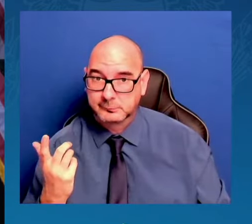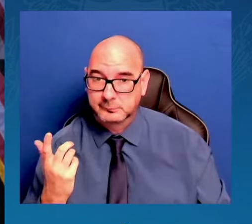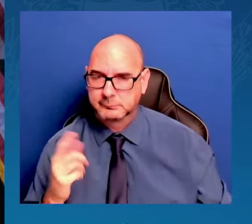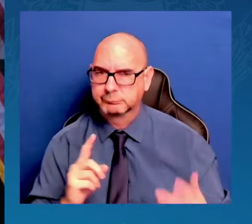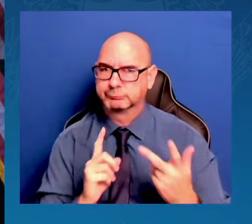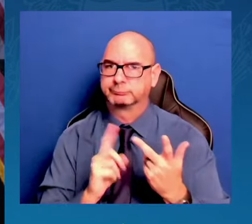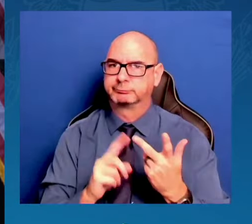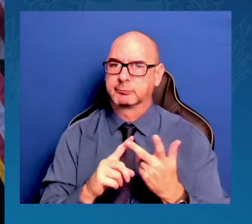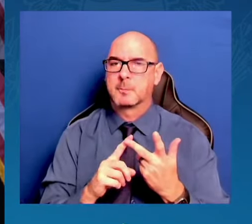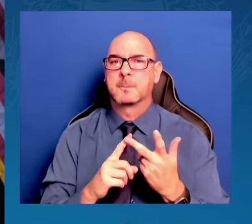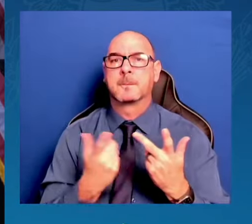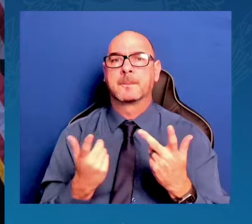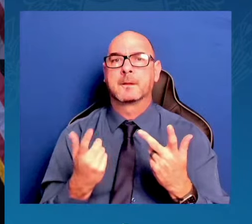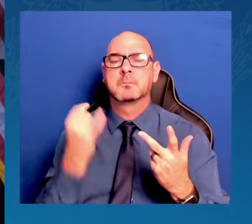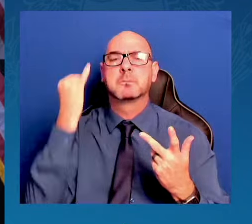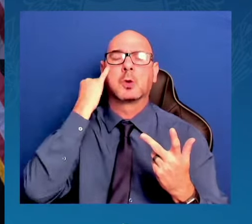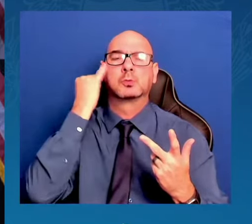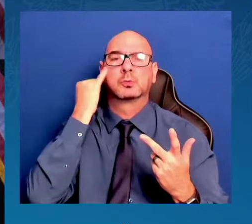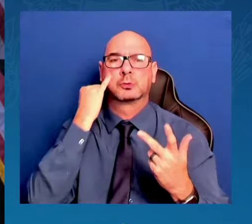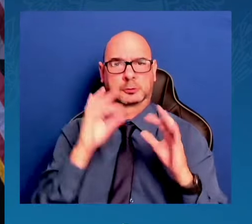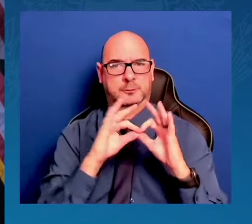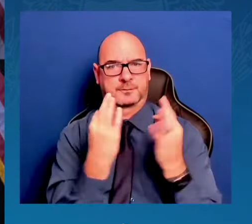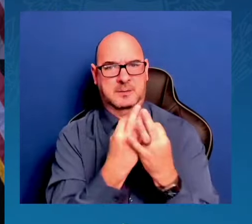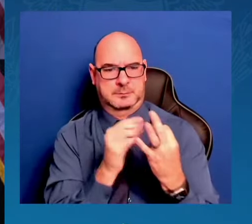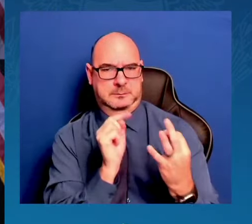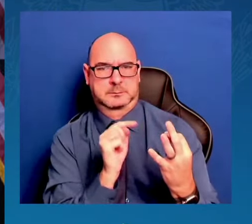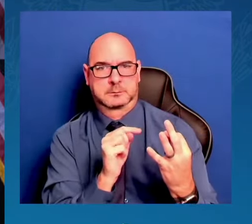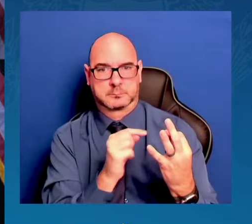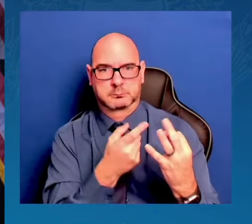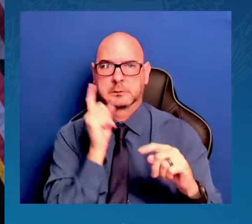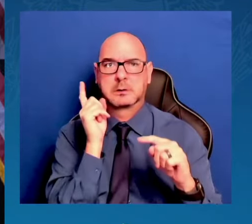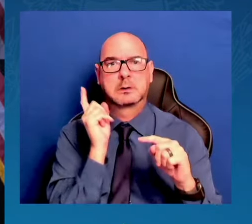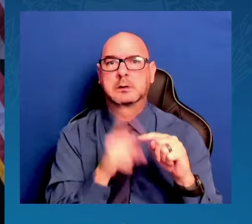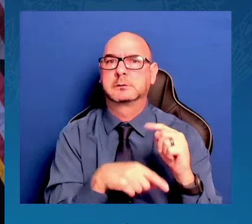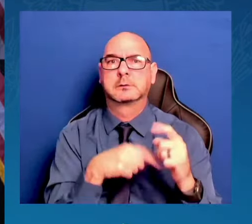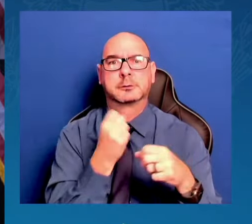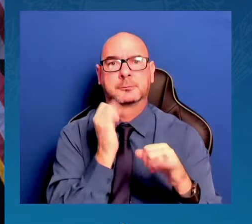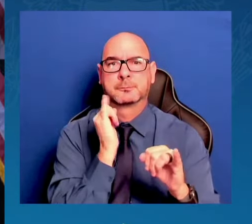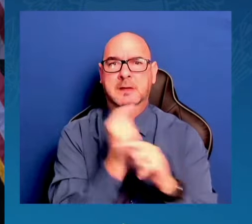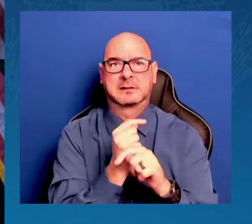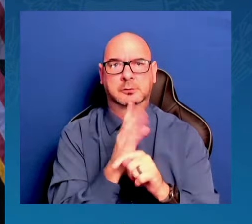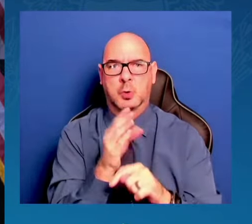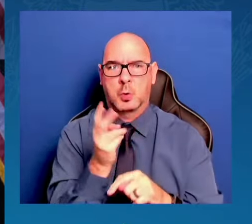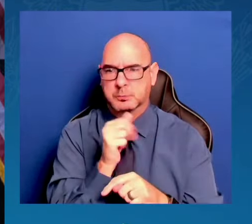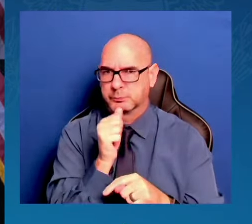if families cannot make intimate decisions about the course of their own lives?